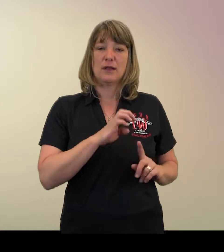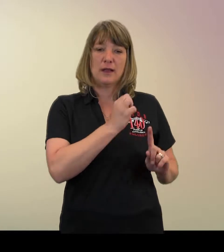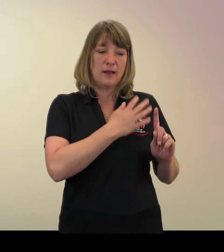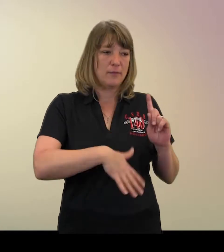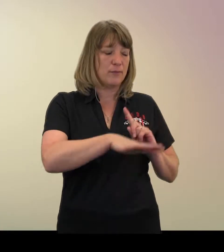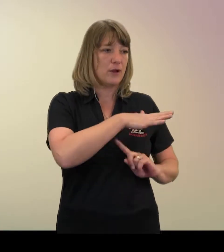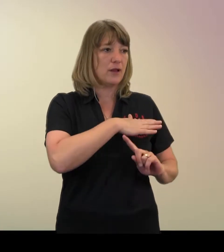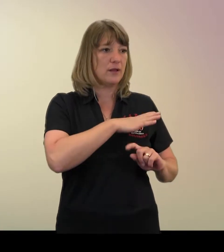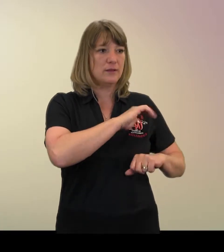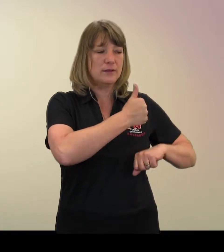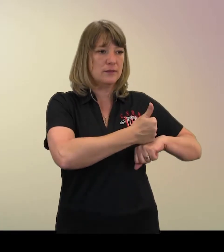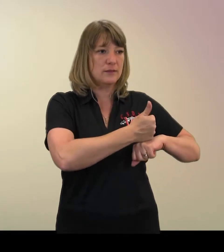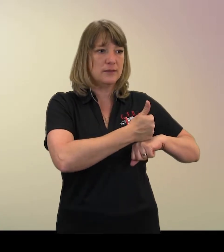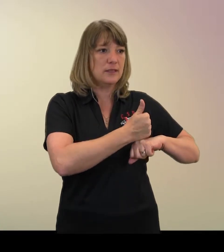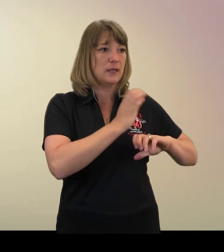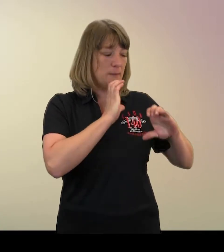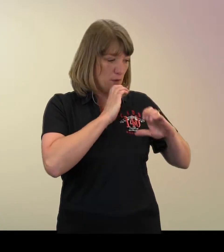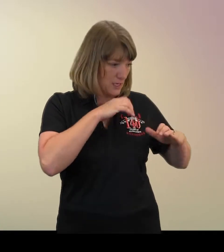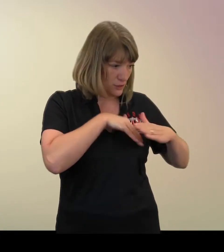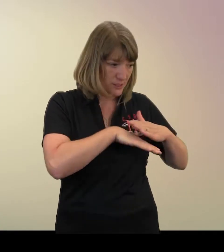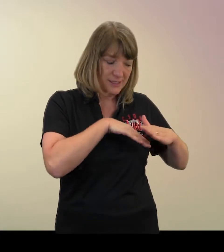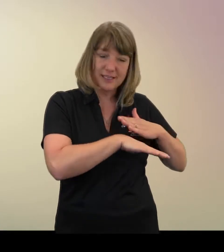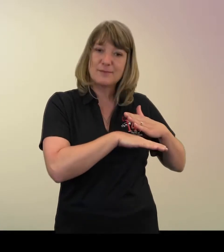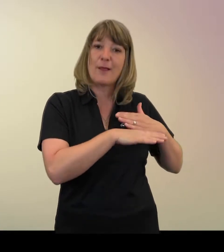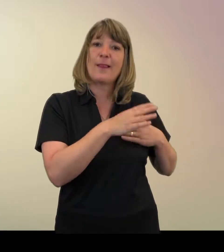with environments, where communication is accessible